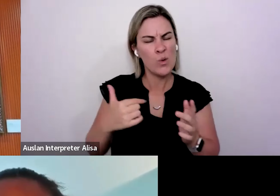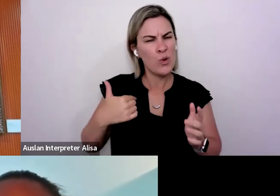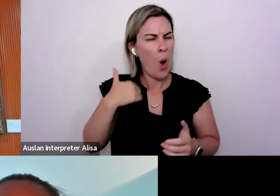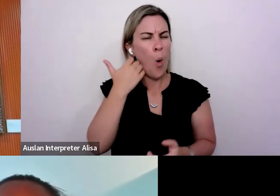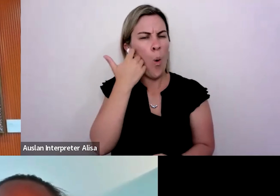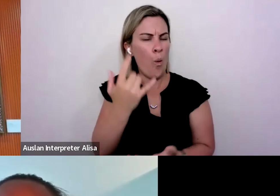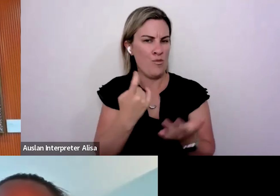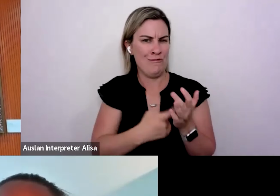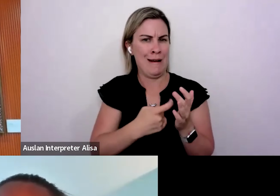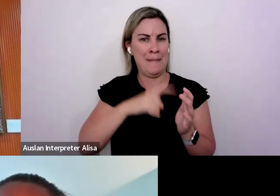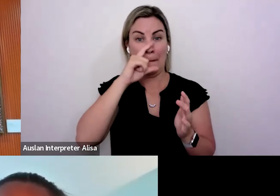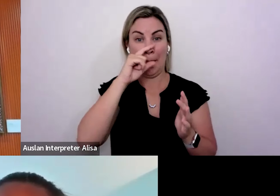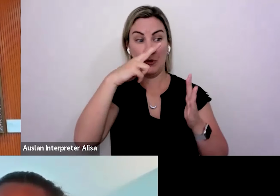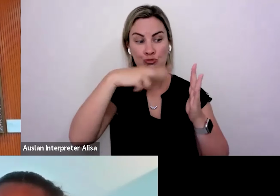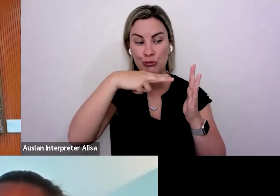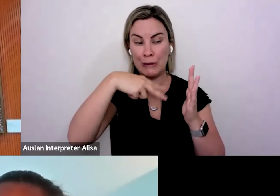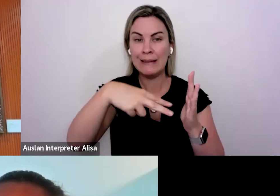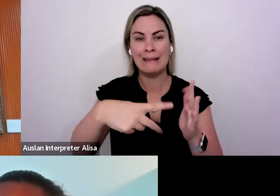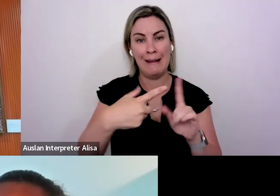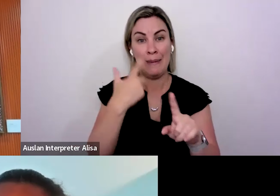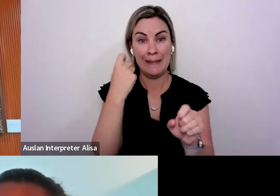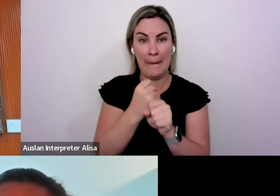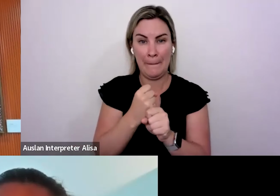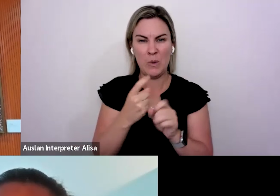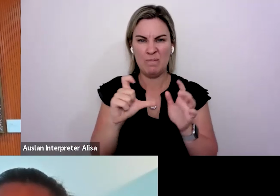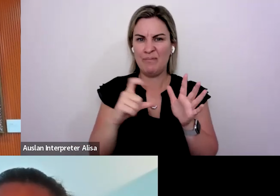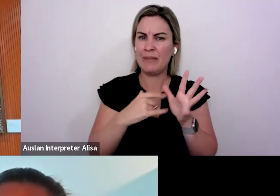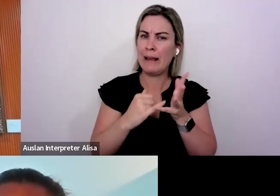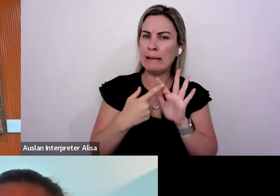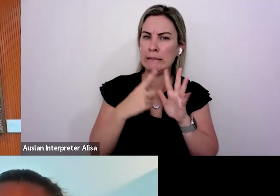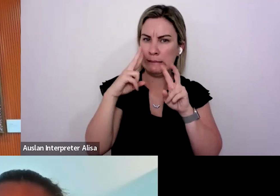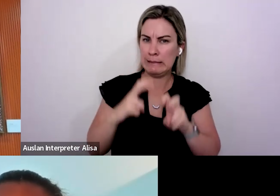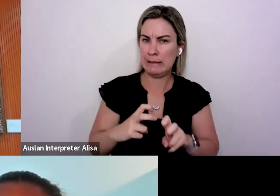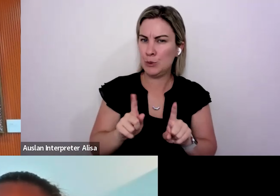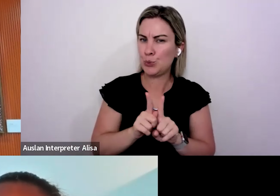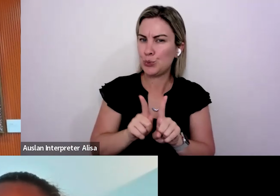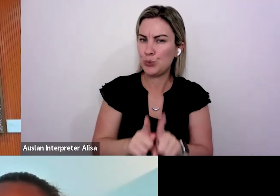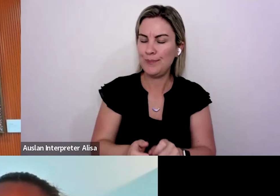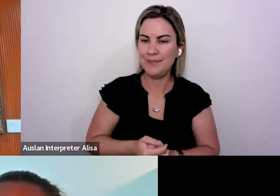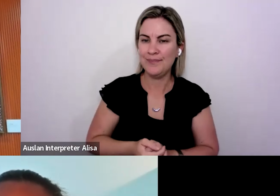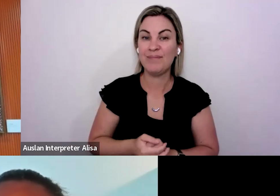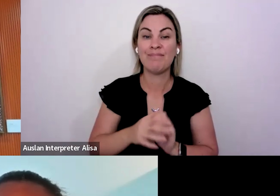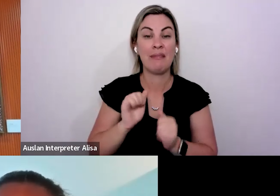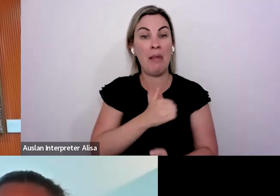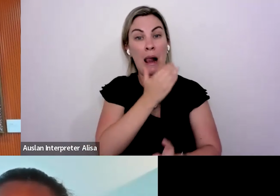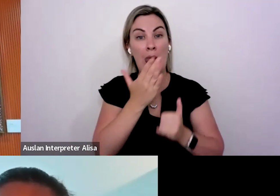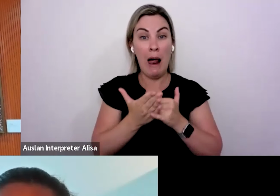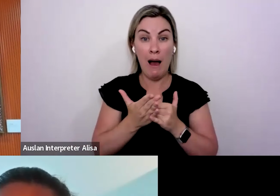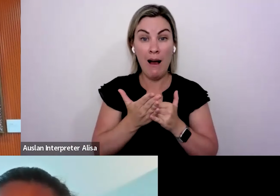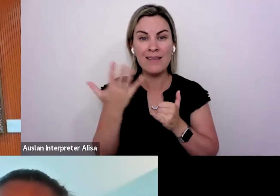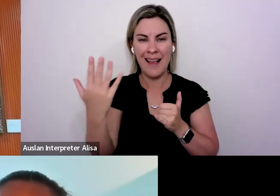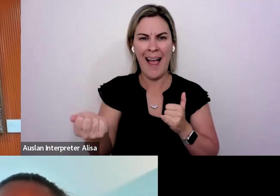And then the last sort of part of the Protocols, there's a really good checklist at the back of the Protocols,